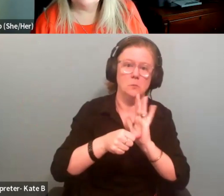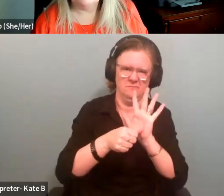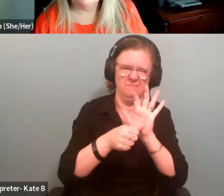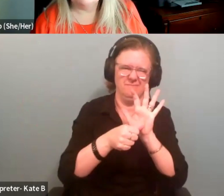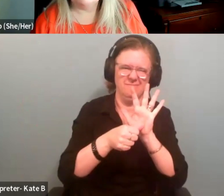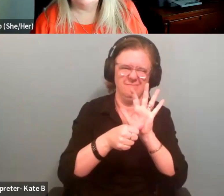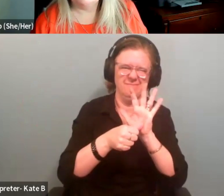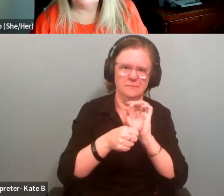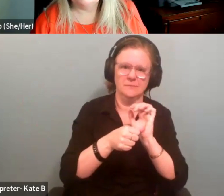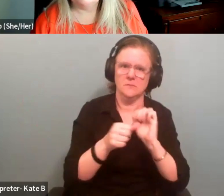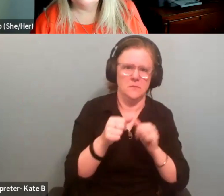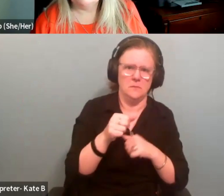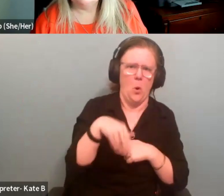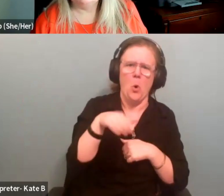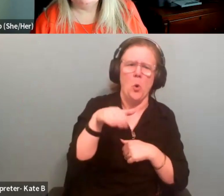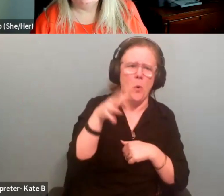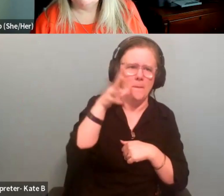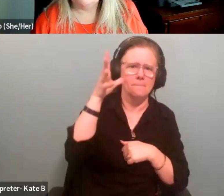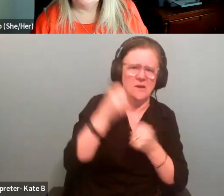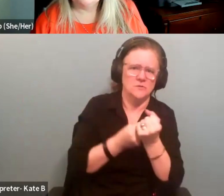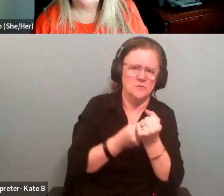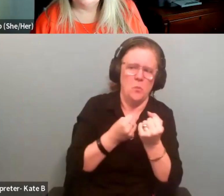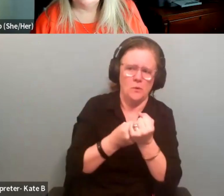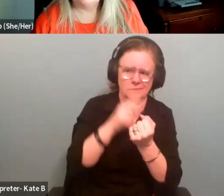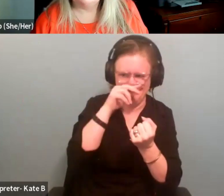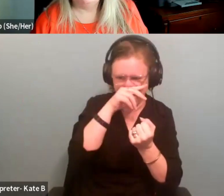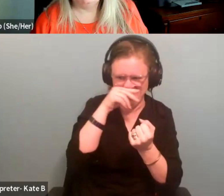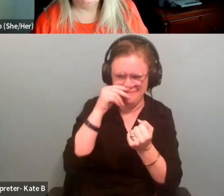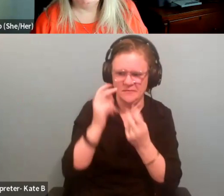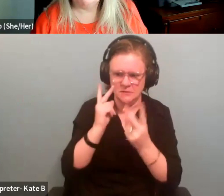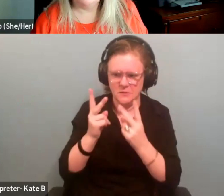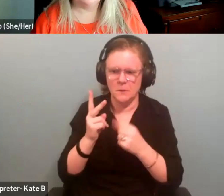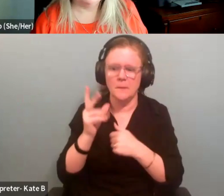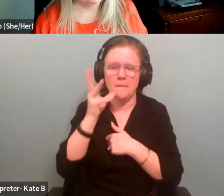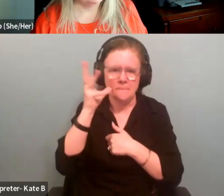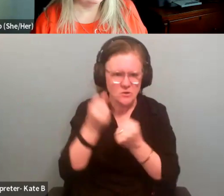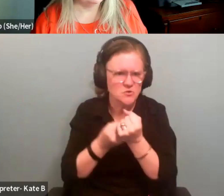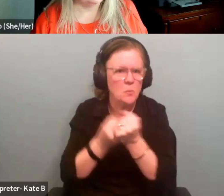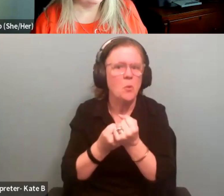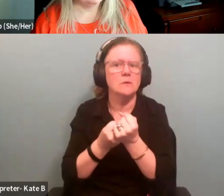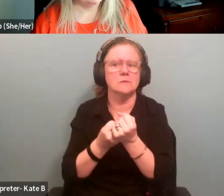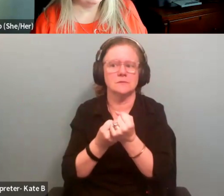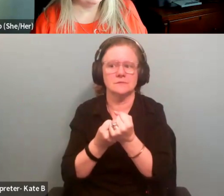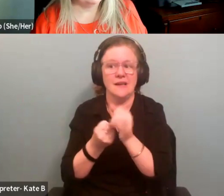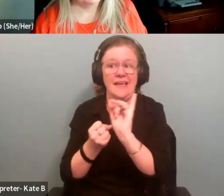parents support for the few people that were on there that I saw, do pure parents support, and how well that can be done.